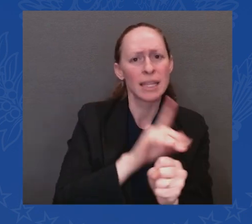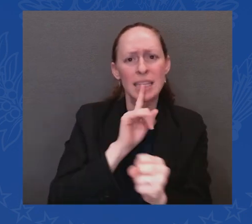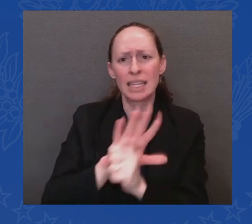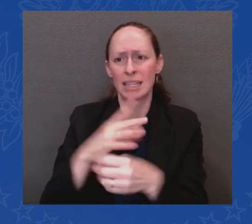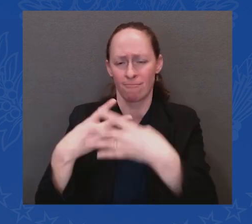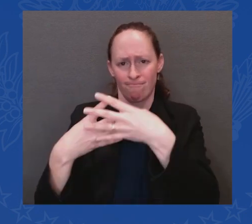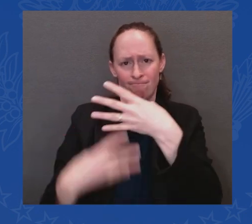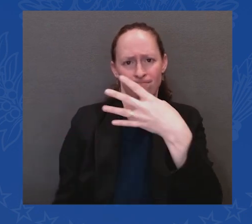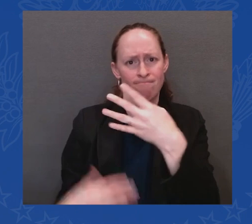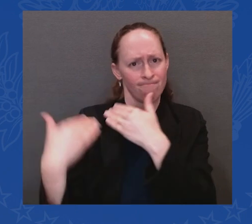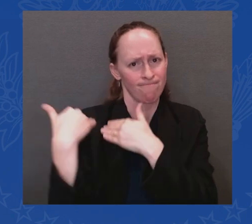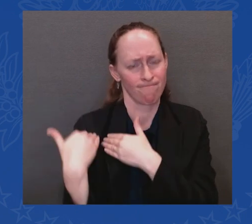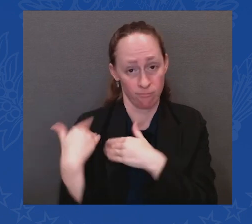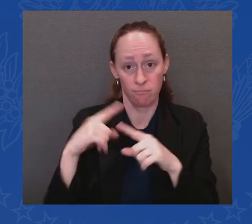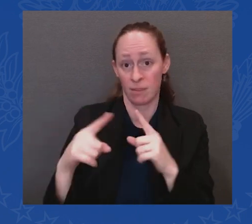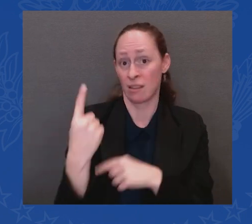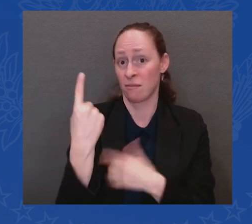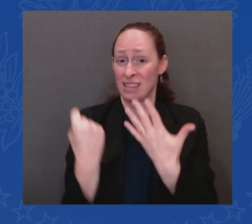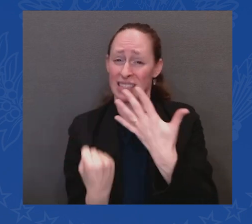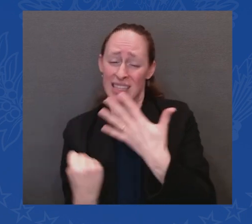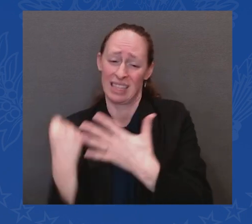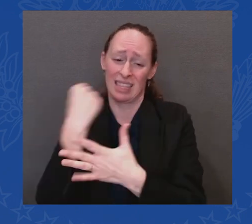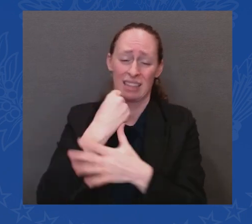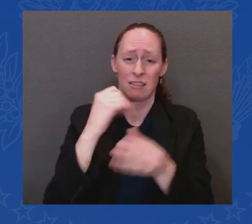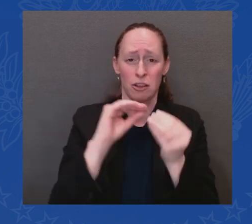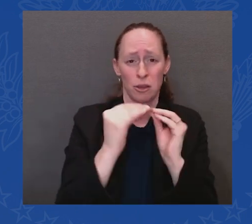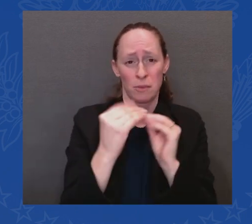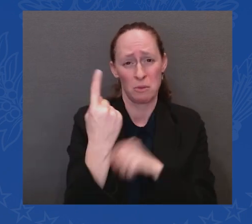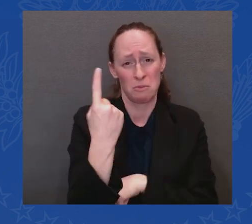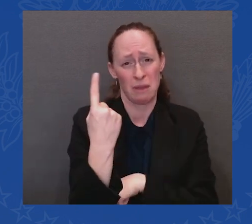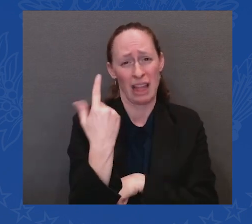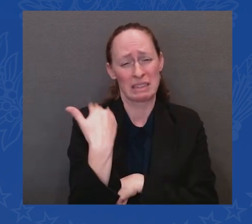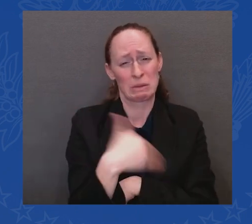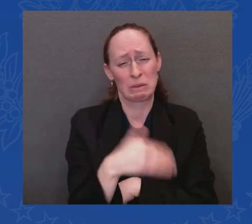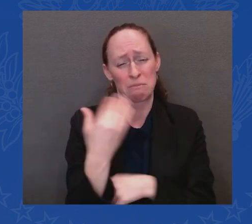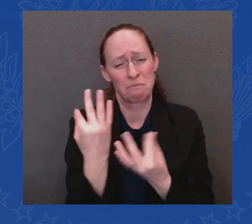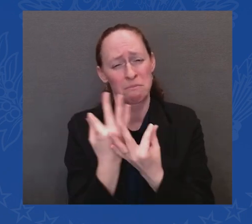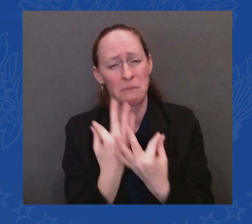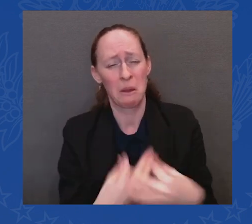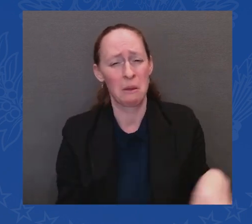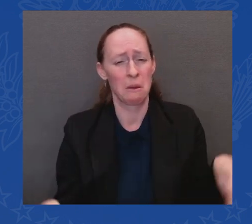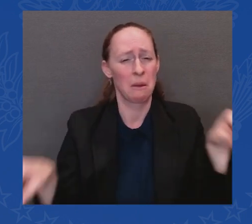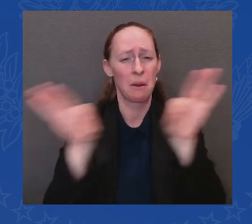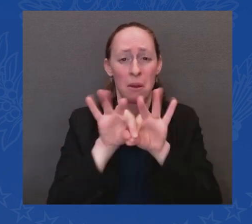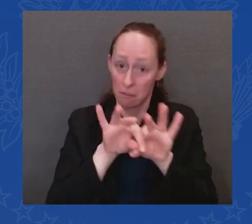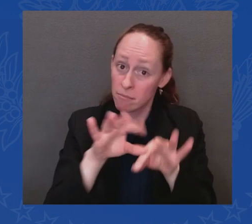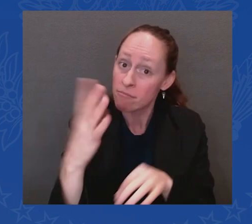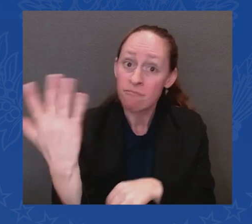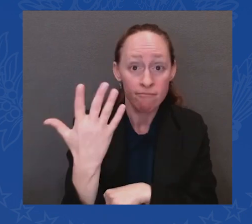to prepare those we send into harm's way and to care for them and their families when they return home.